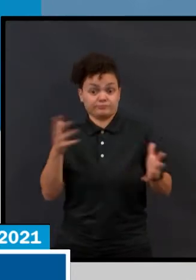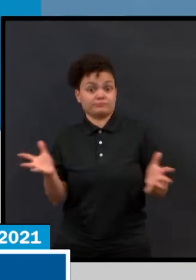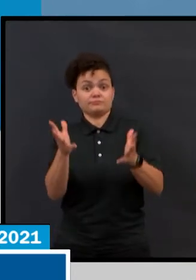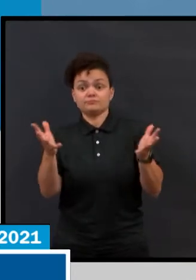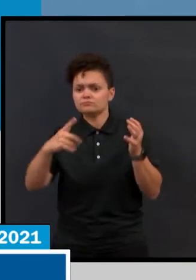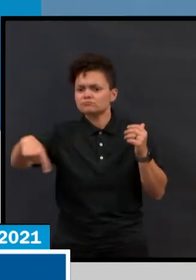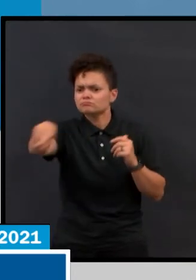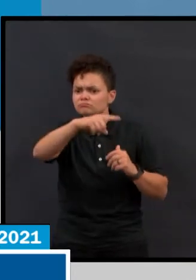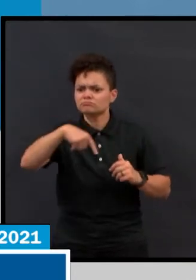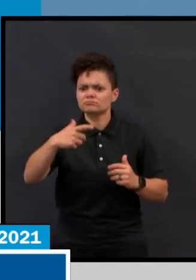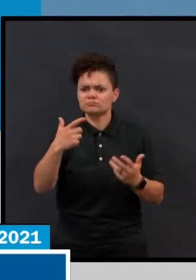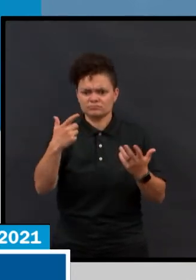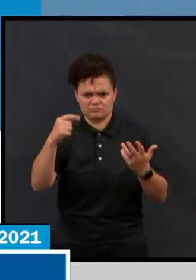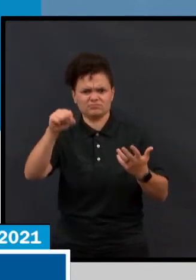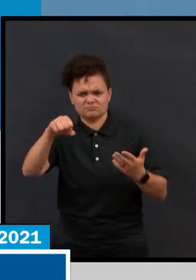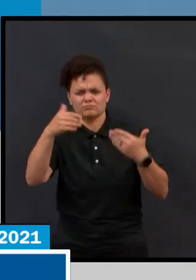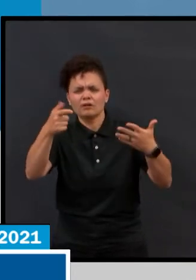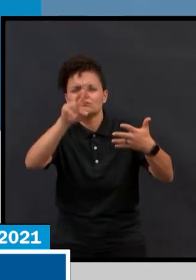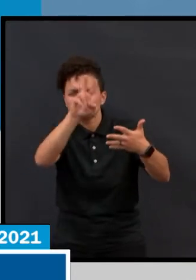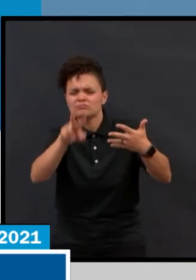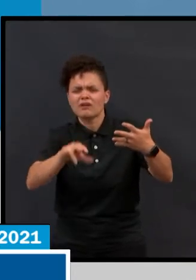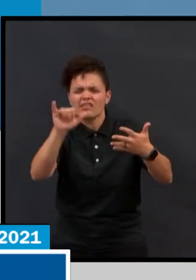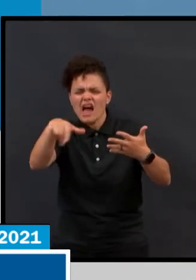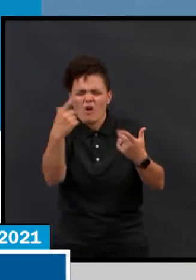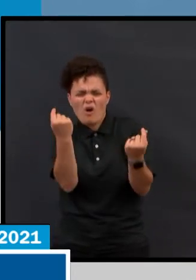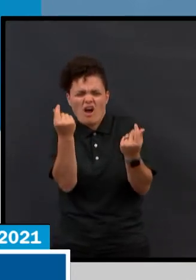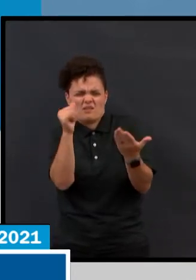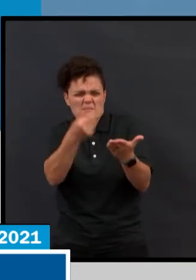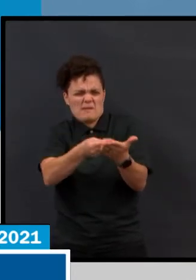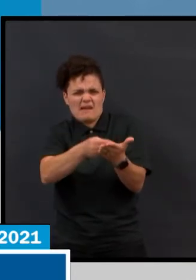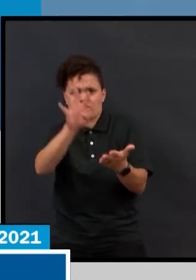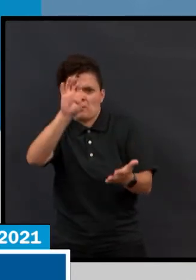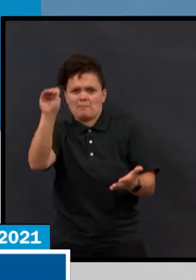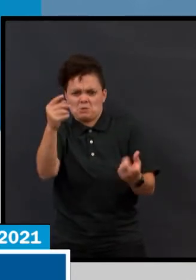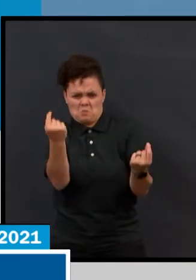package is about it's not only about investing in our infrastructure but it's also about creating